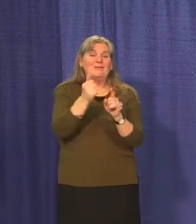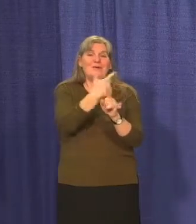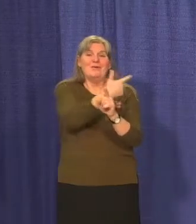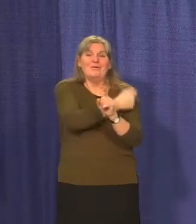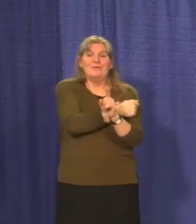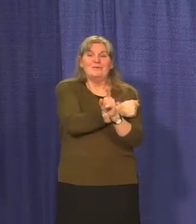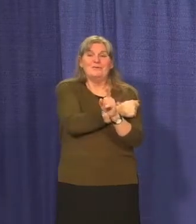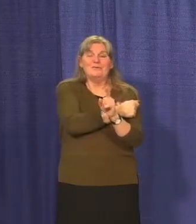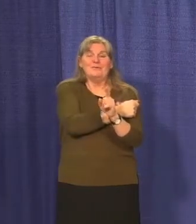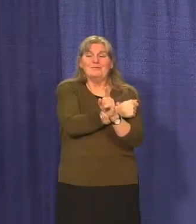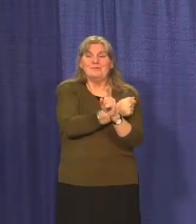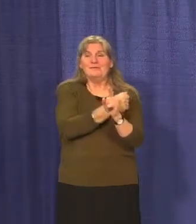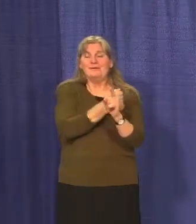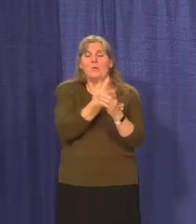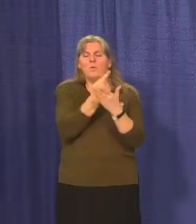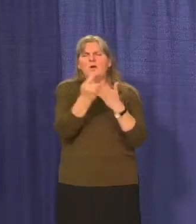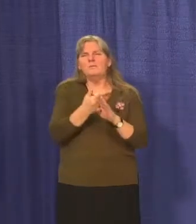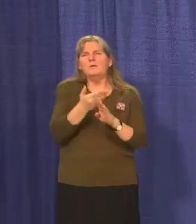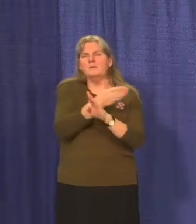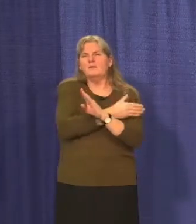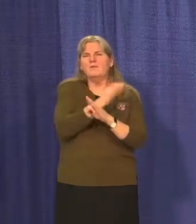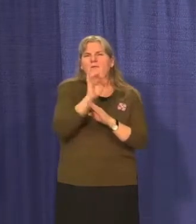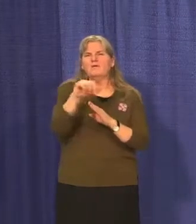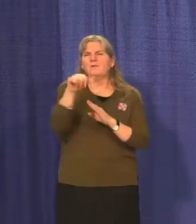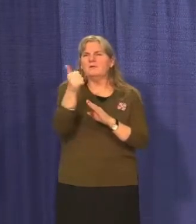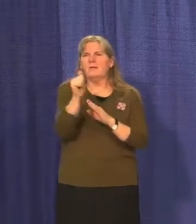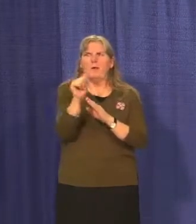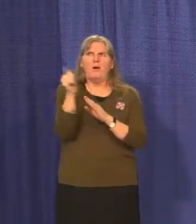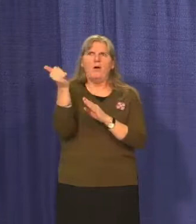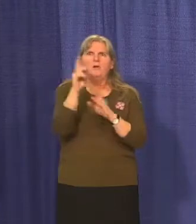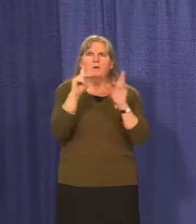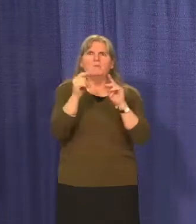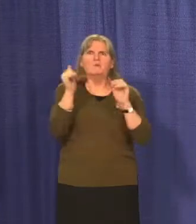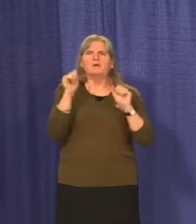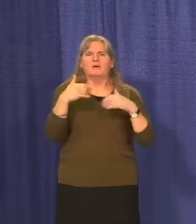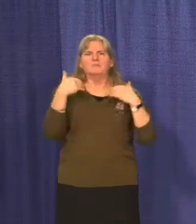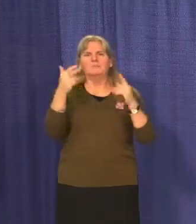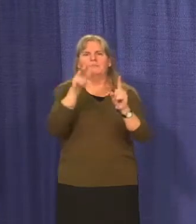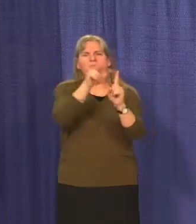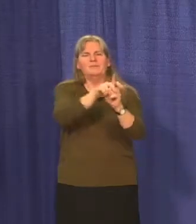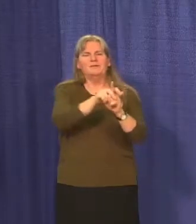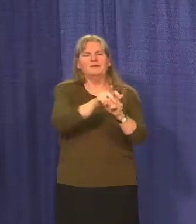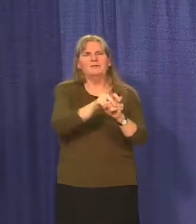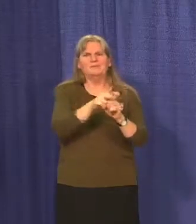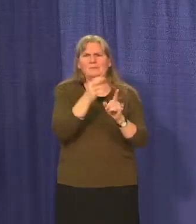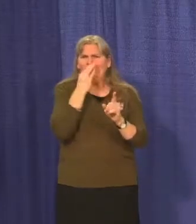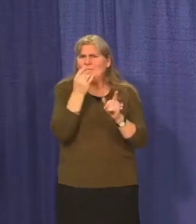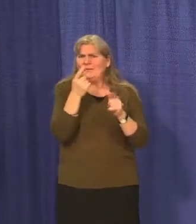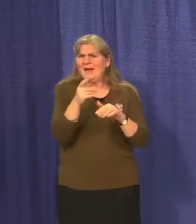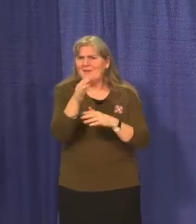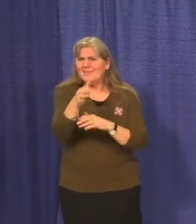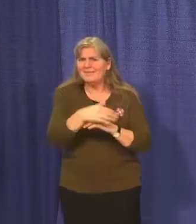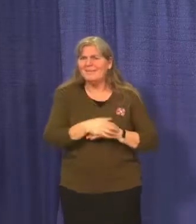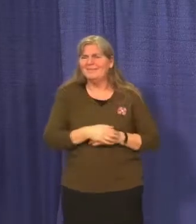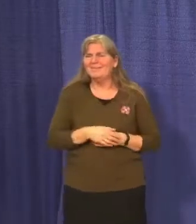slot for immunization beginning a week prior to for Britain. As Minister Streicker said,